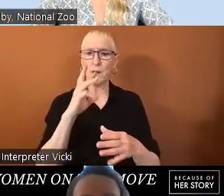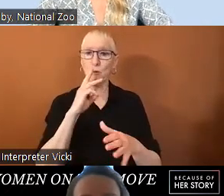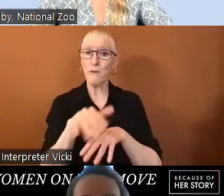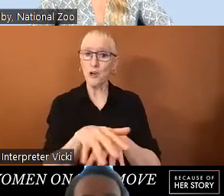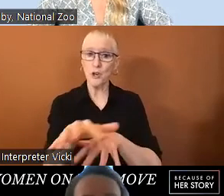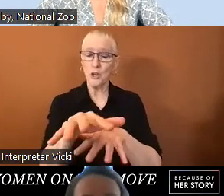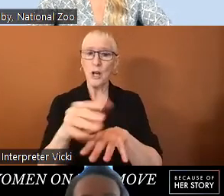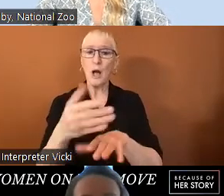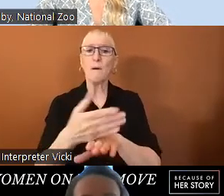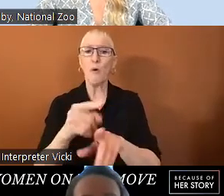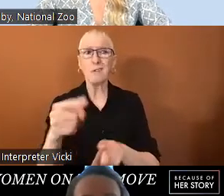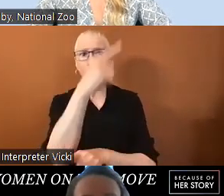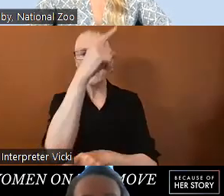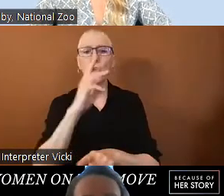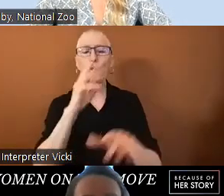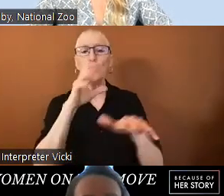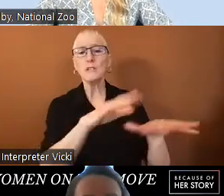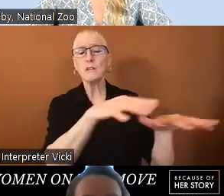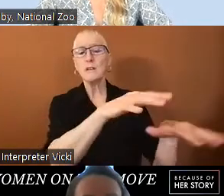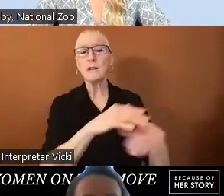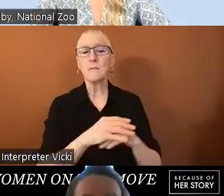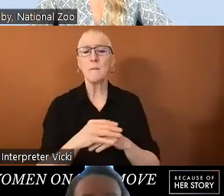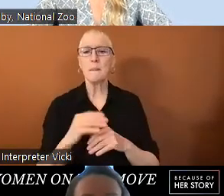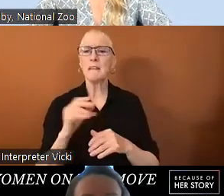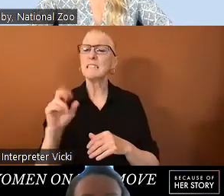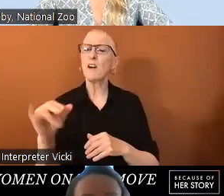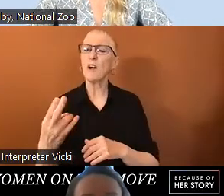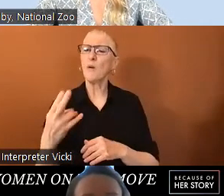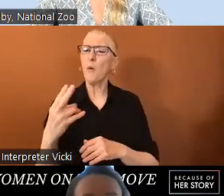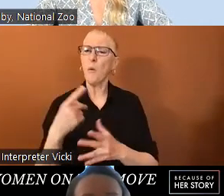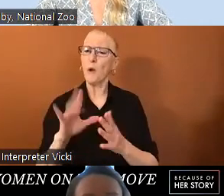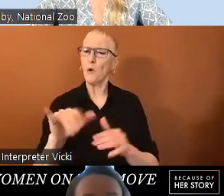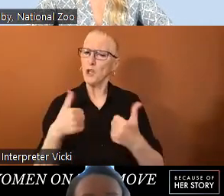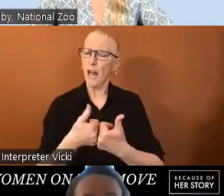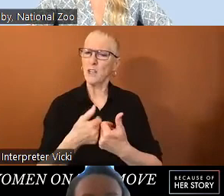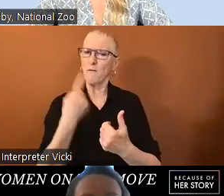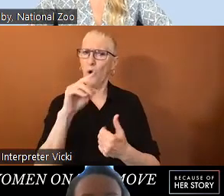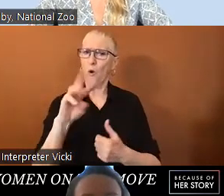to the ocean so Sarah, what kind of challenges do you have tracking whales that are out in the ocean?